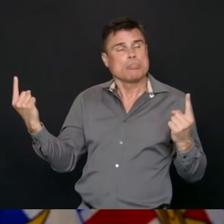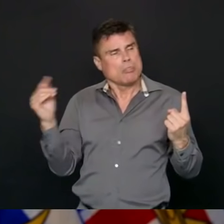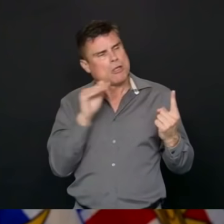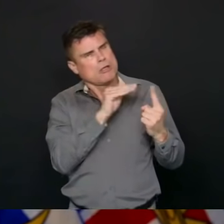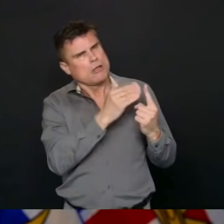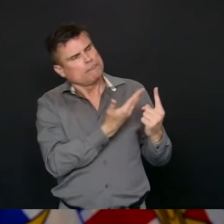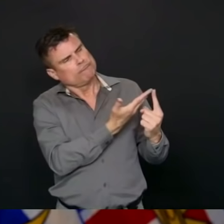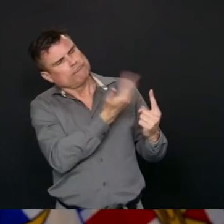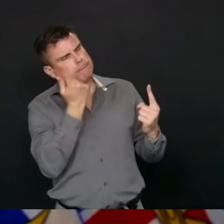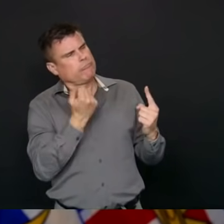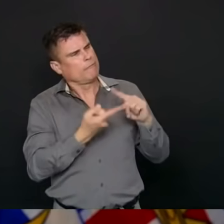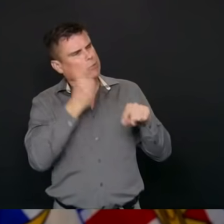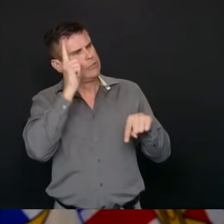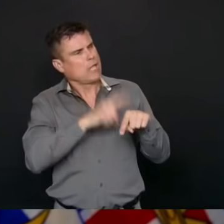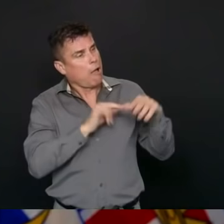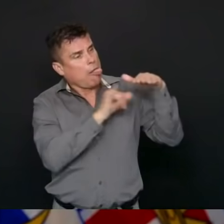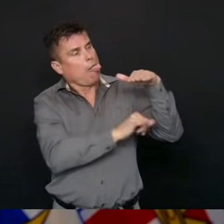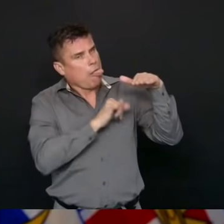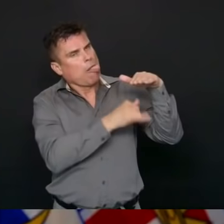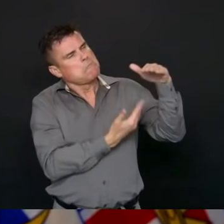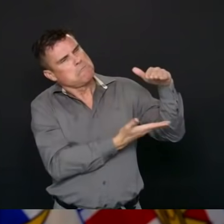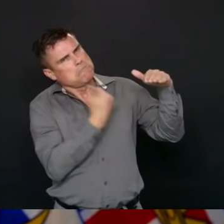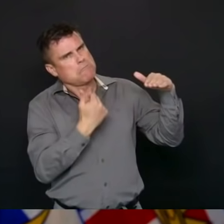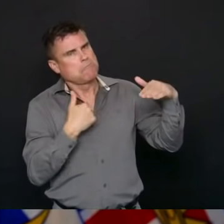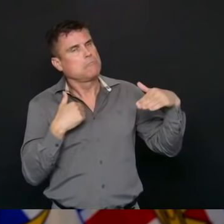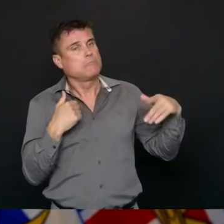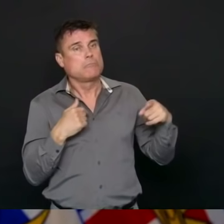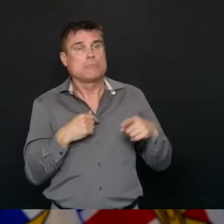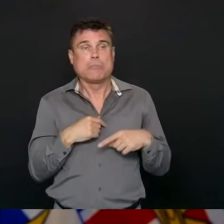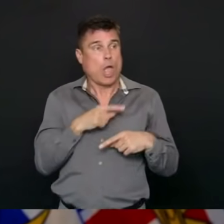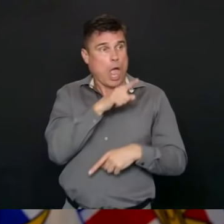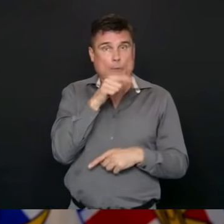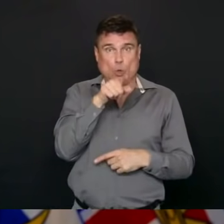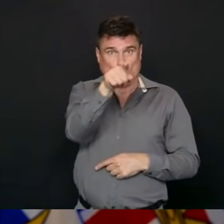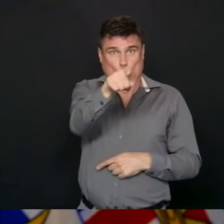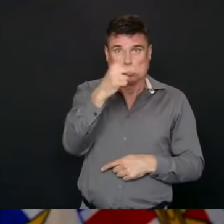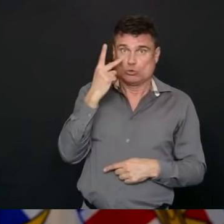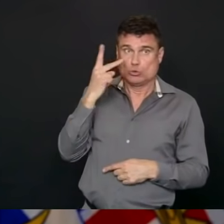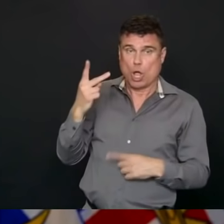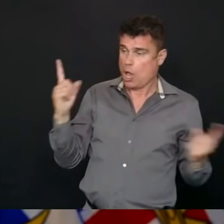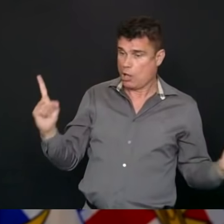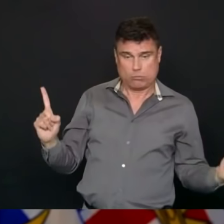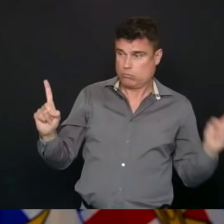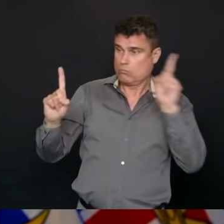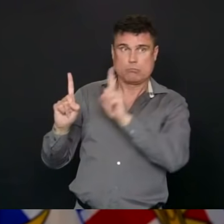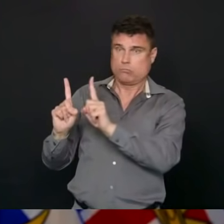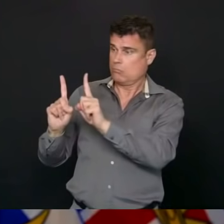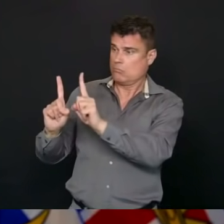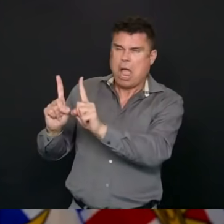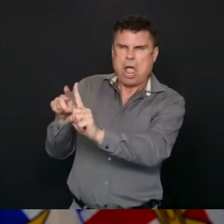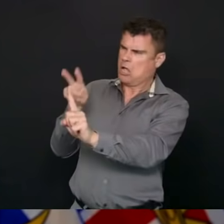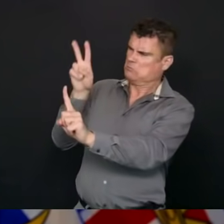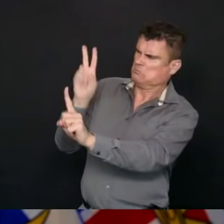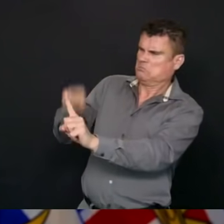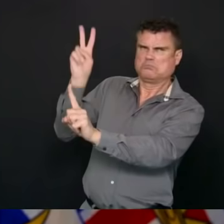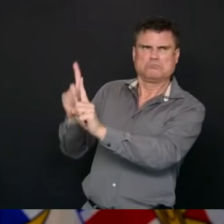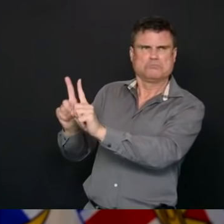Sometimes it's because they don't have somebody who can care for the kids for that period of time. We need to be compassionate with each